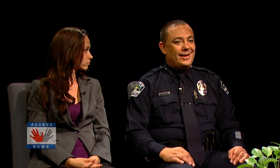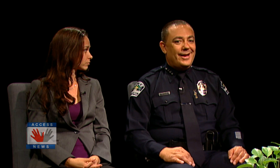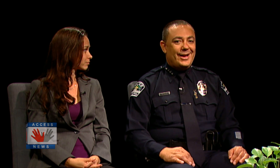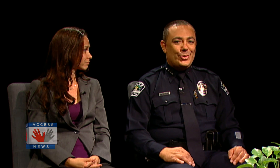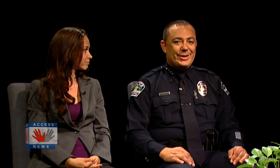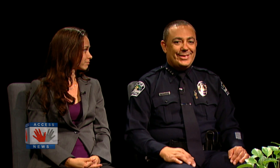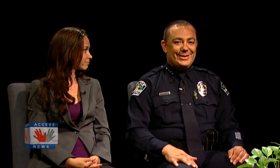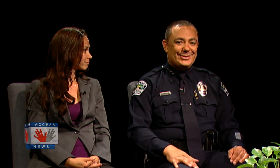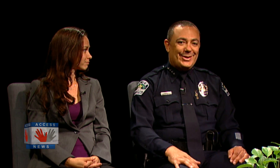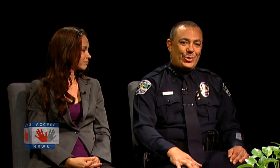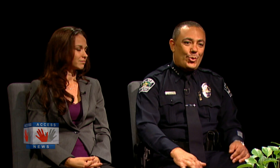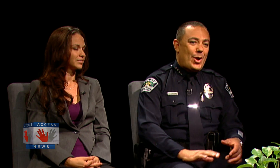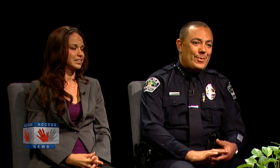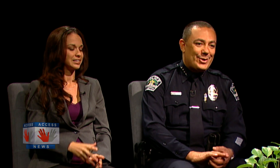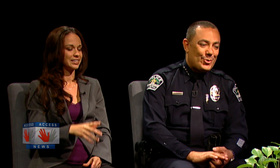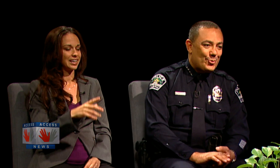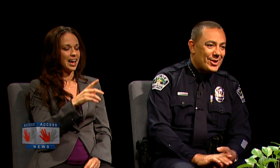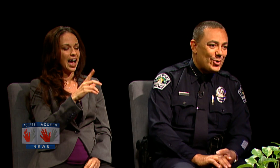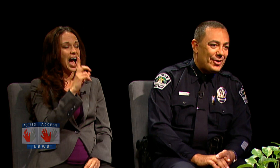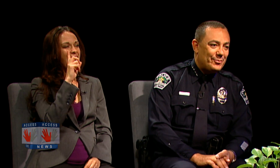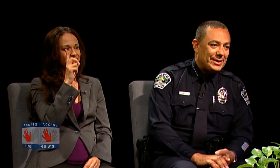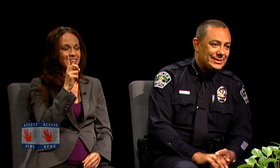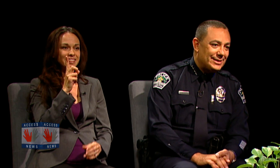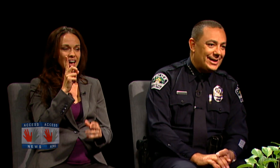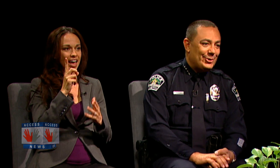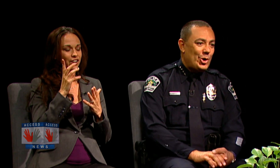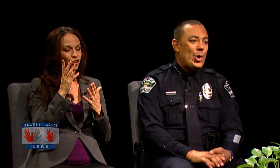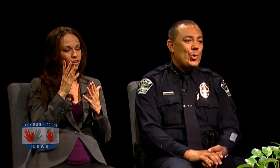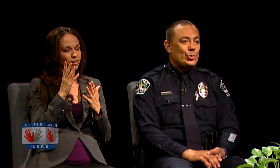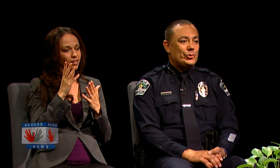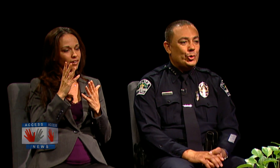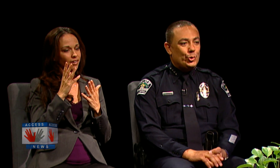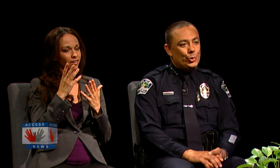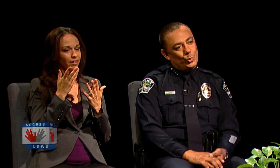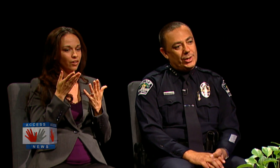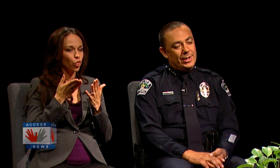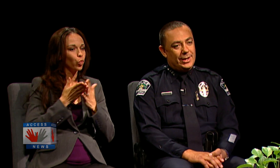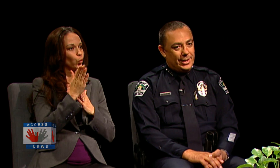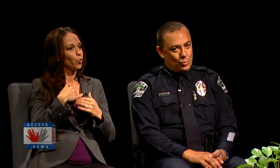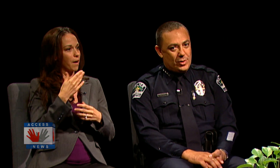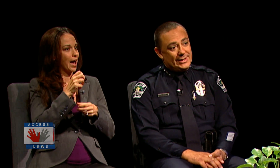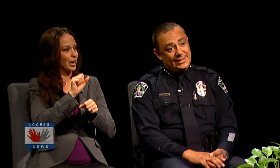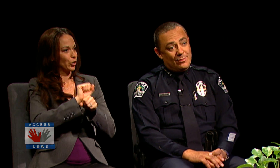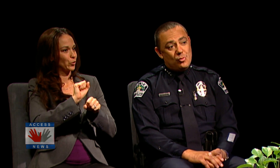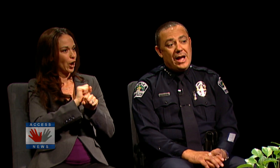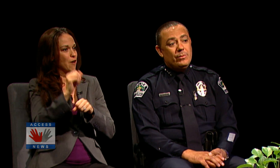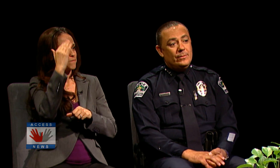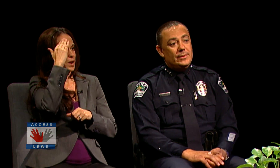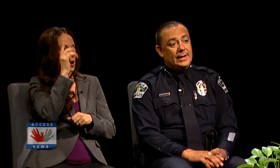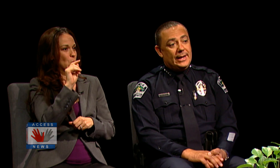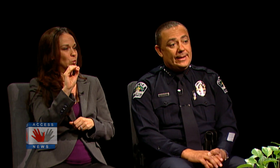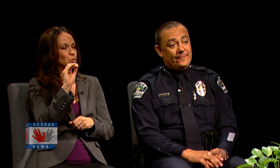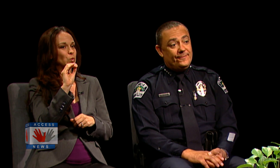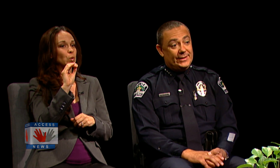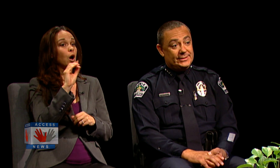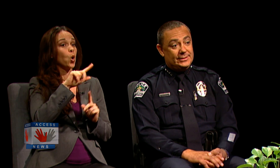I THINK THAT THROUGHOUT MY CAREER I'VE BEEN KNOWN TO-- WHEN I SEE A PROBLEM, I FIX IT.